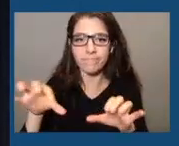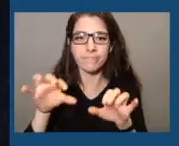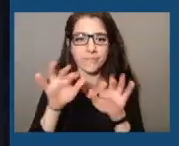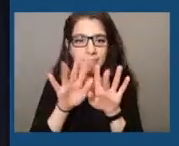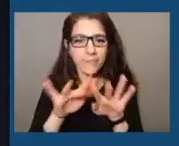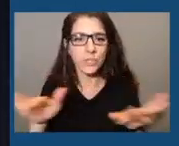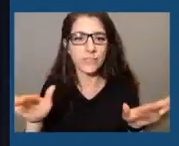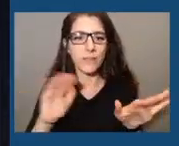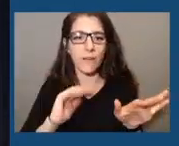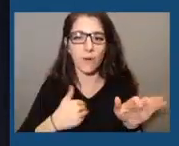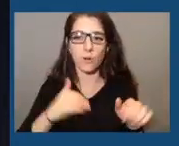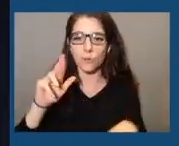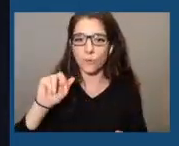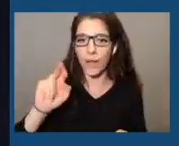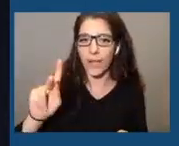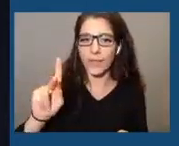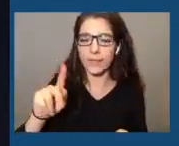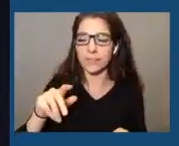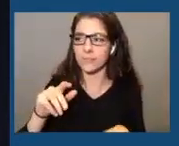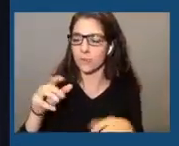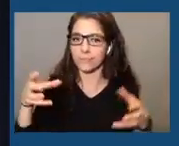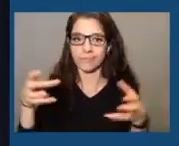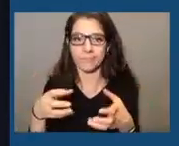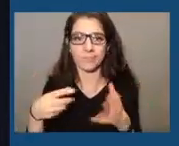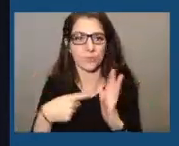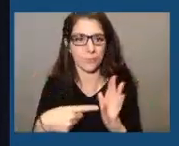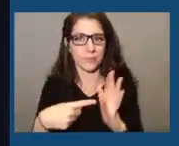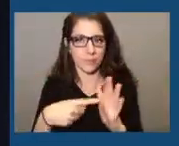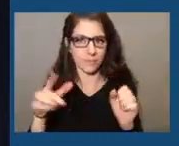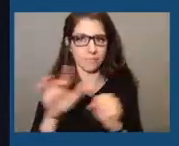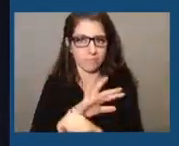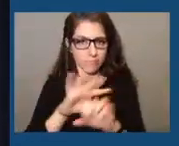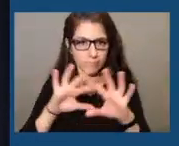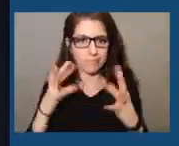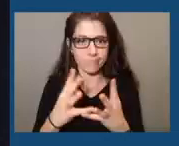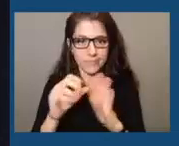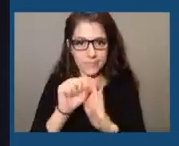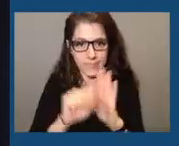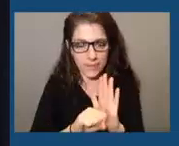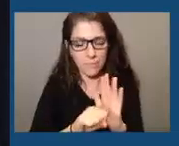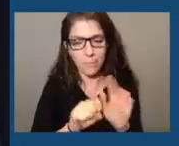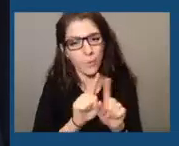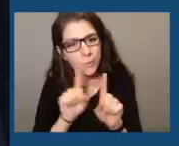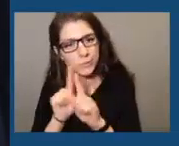So our forces represent the entirety of the state. But also to go into fighting crimes